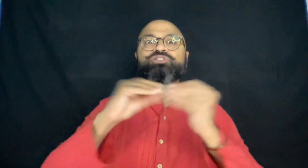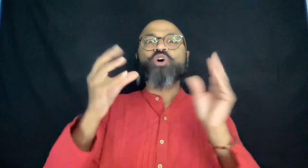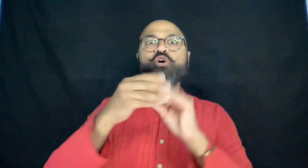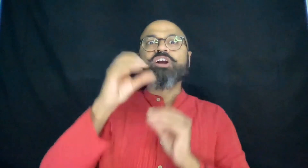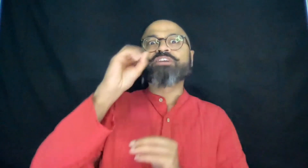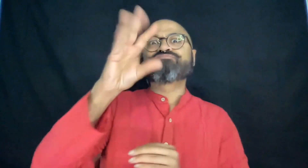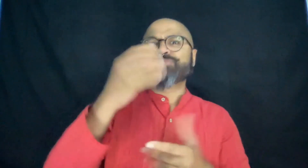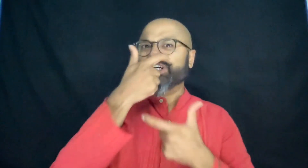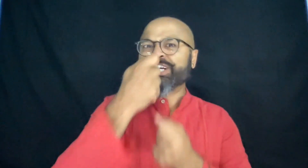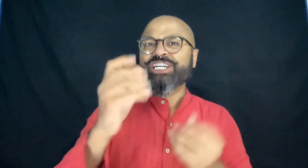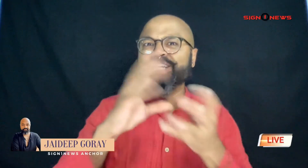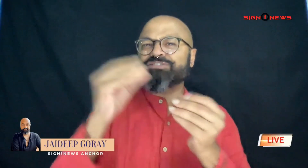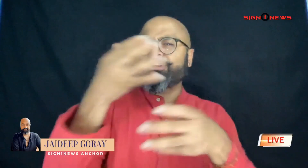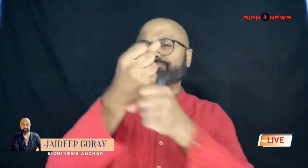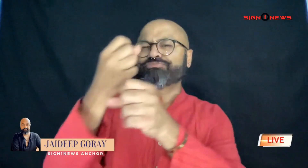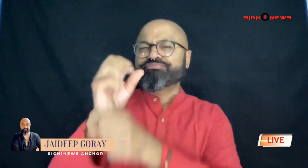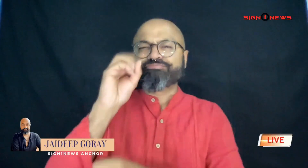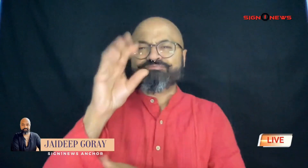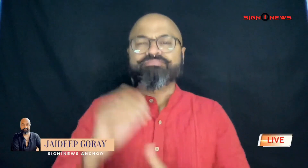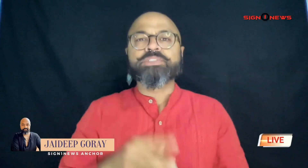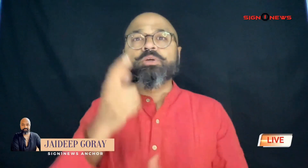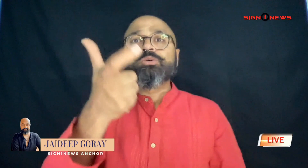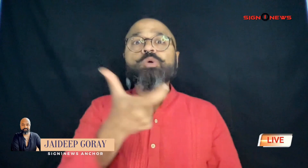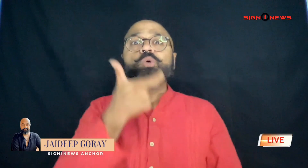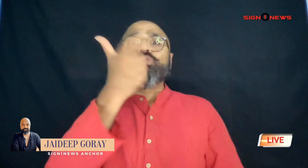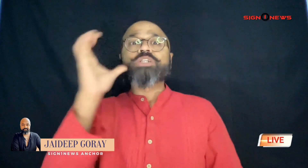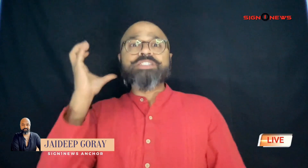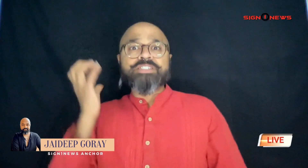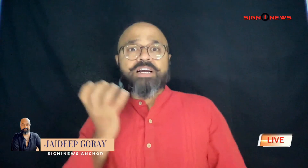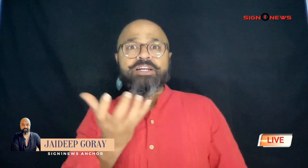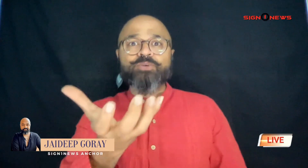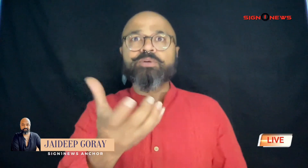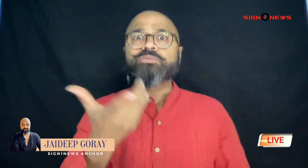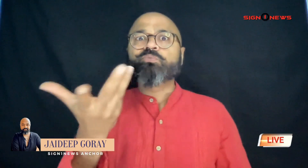here's a quick look at the top trending stories making headlines today if you post